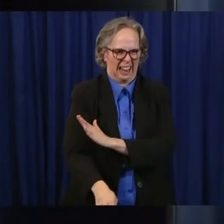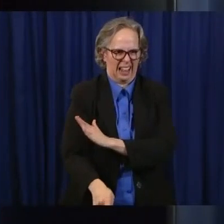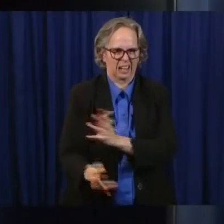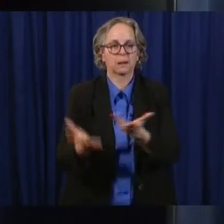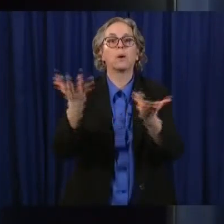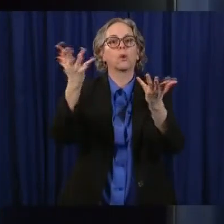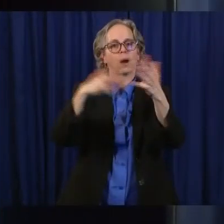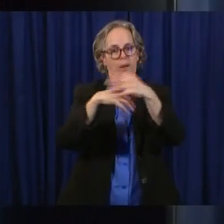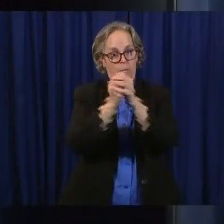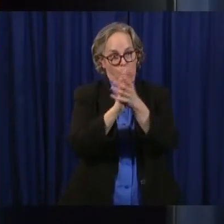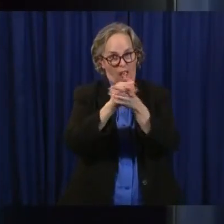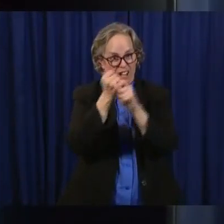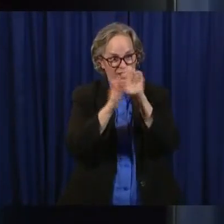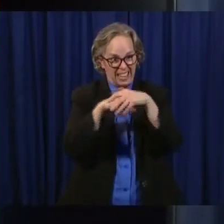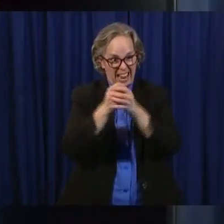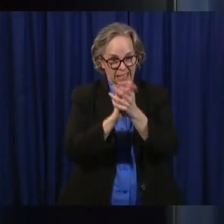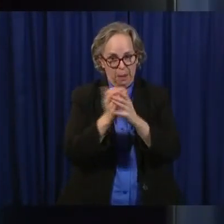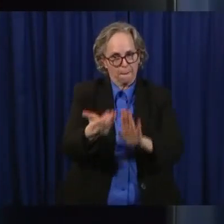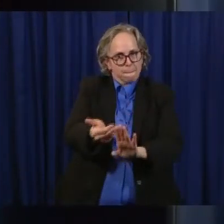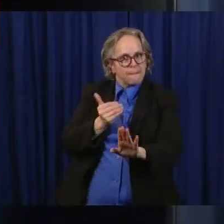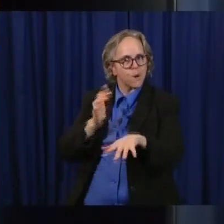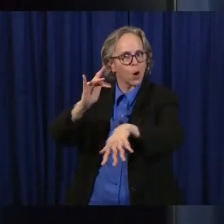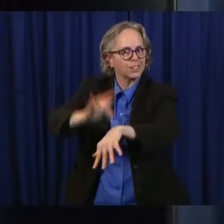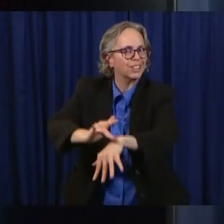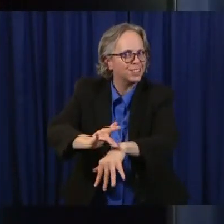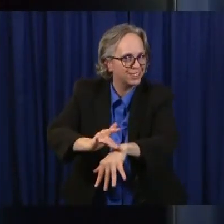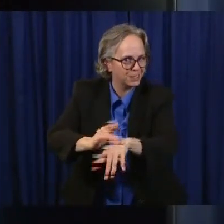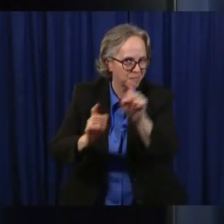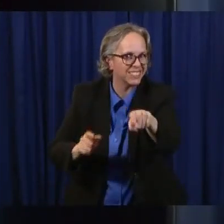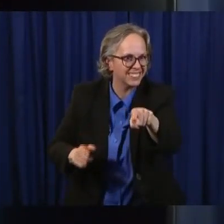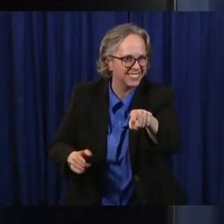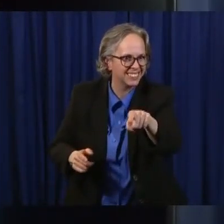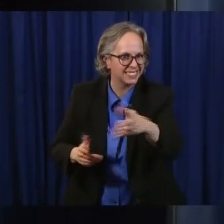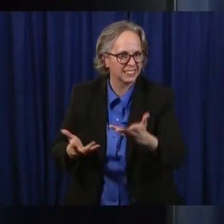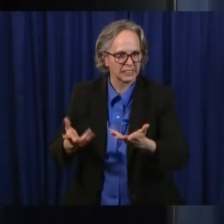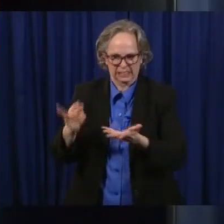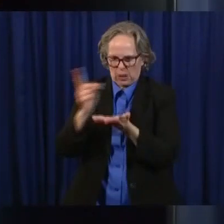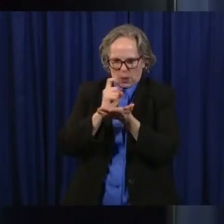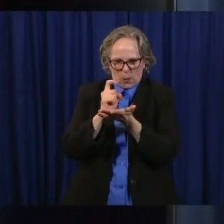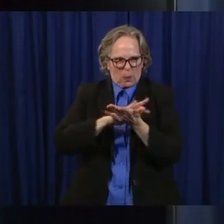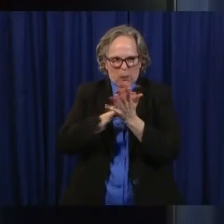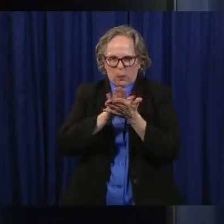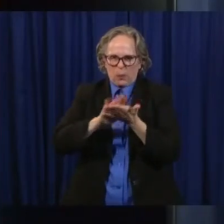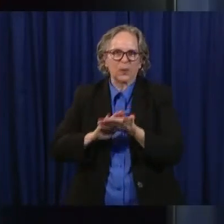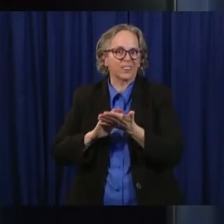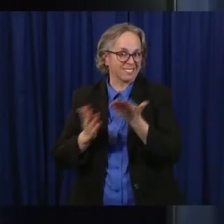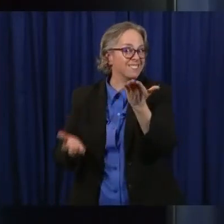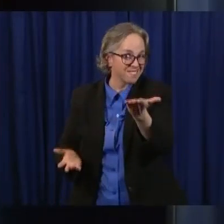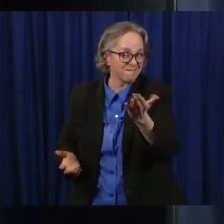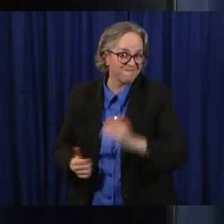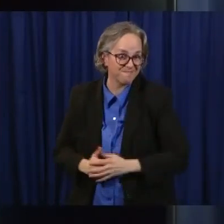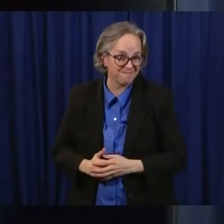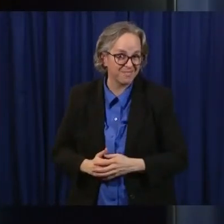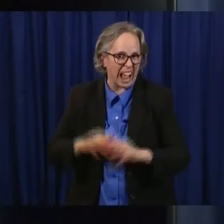THAT'S LESS ON THE SURFACE AND YOU EVENTUALLY WILL DIE ON THAT SURFACE EITHER BY CLEANING THE SURFACE WHICH IS WHAT THE BUSINESS OWNER OR SOMEONE ELSE